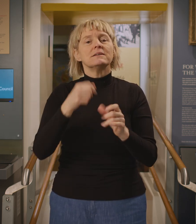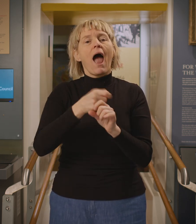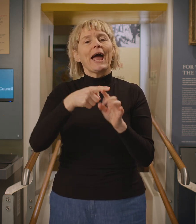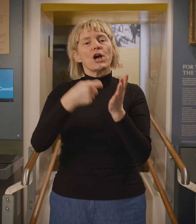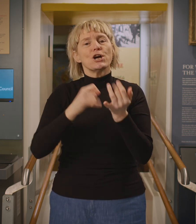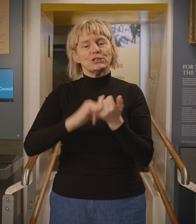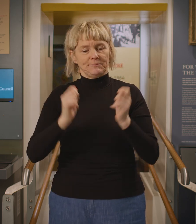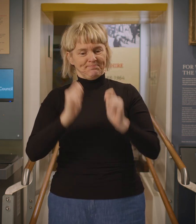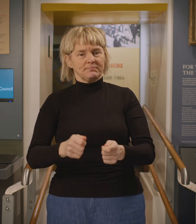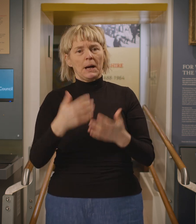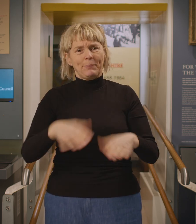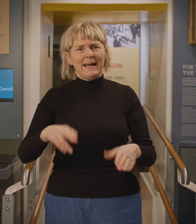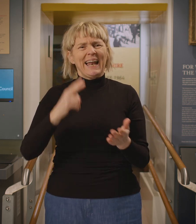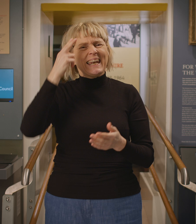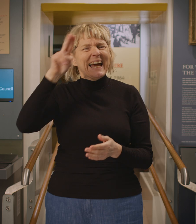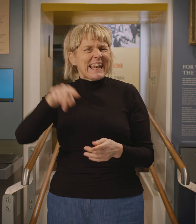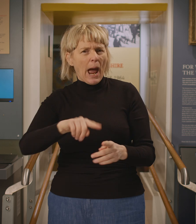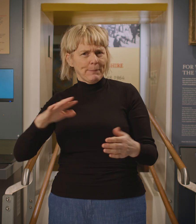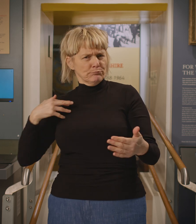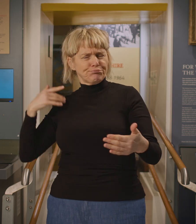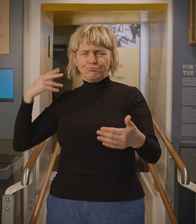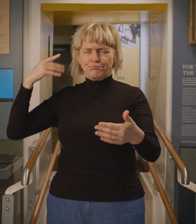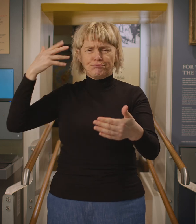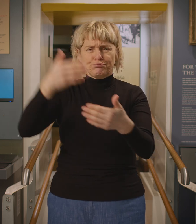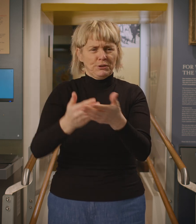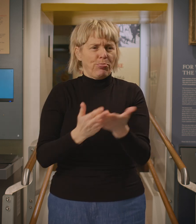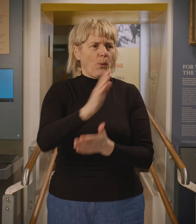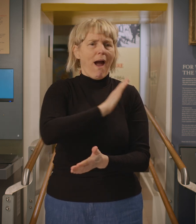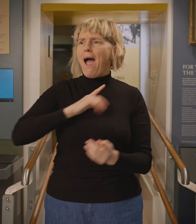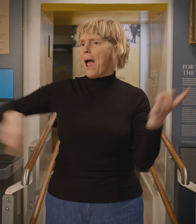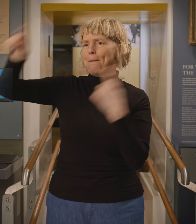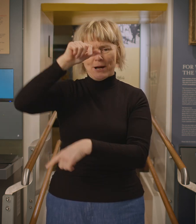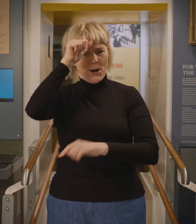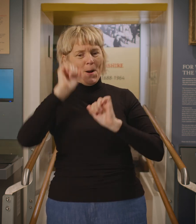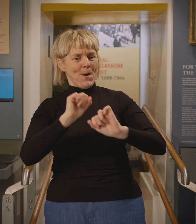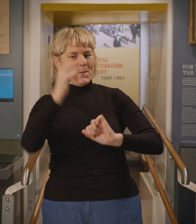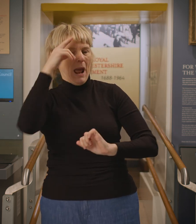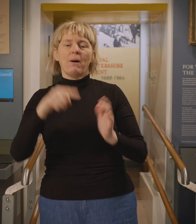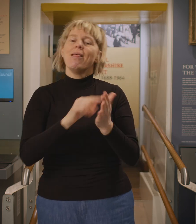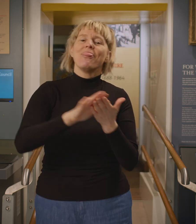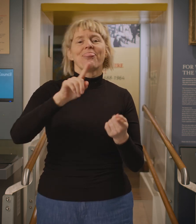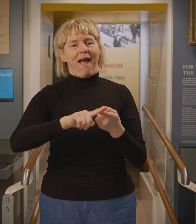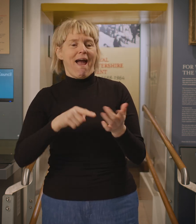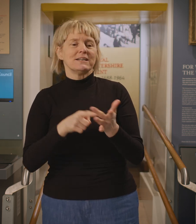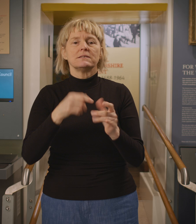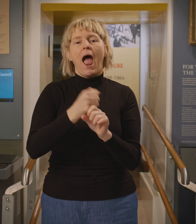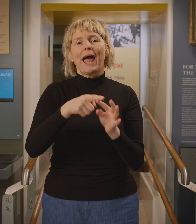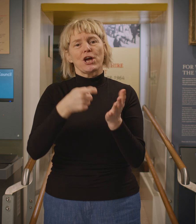a nickname given to many army units who were stationed in India.